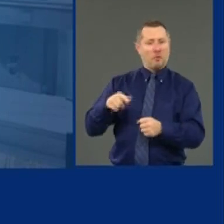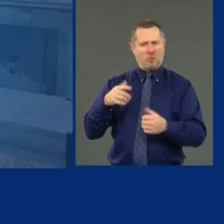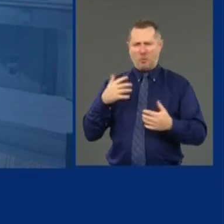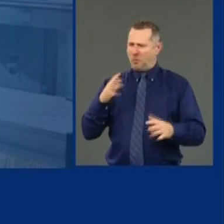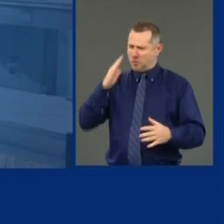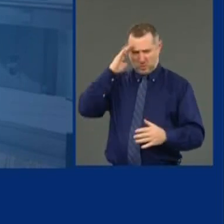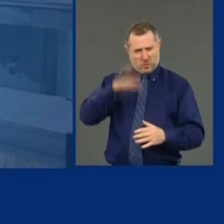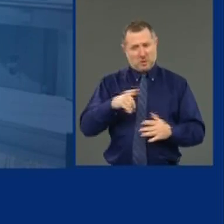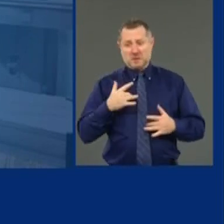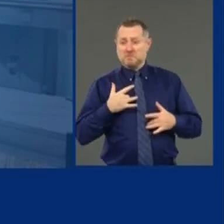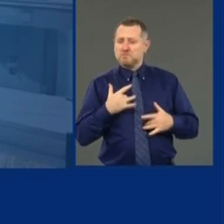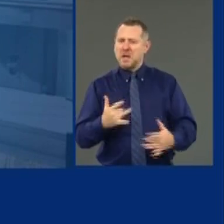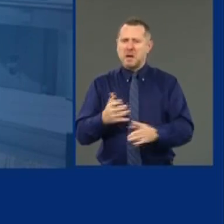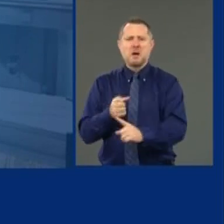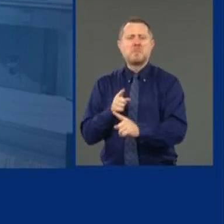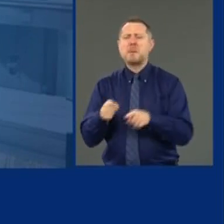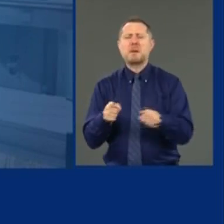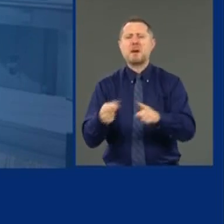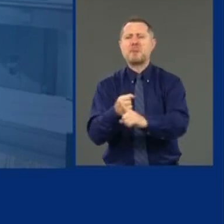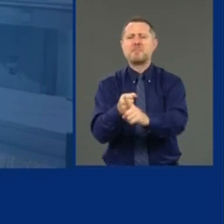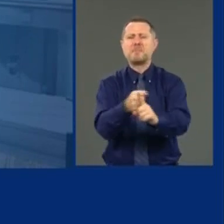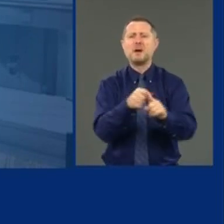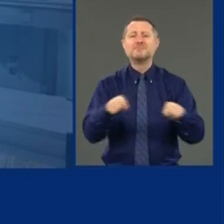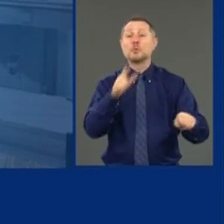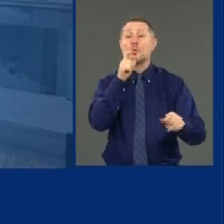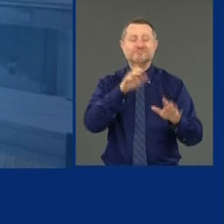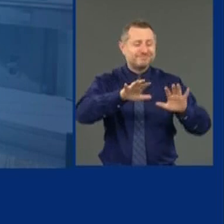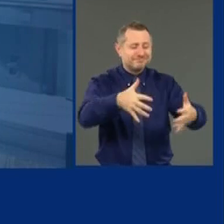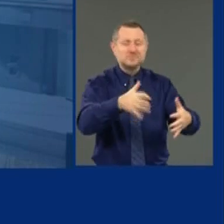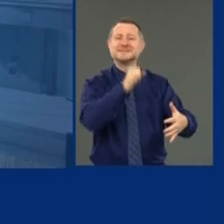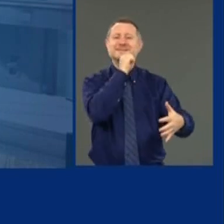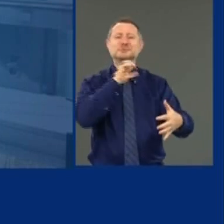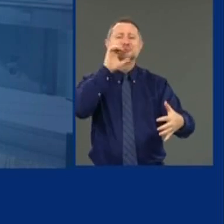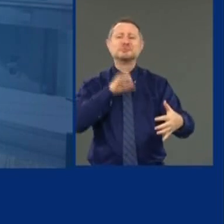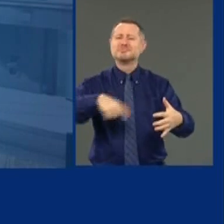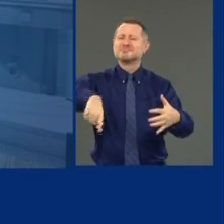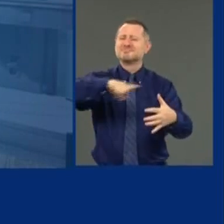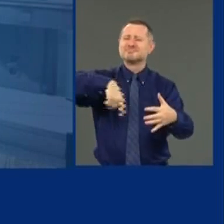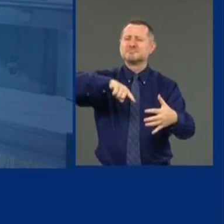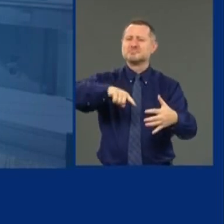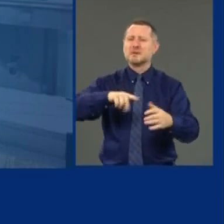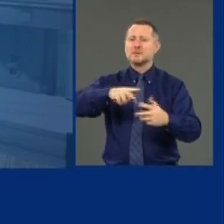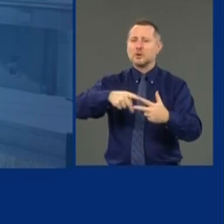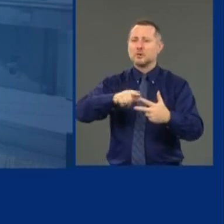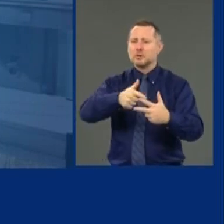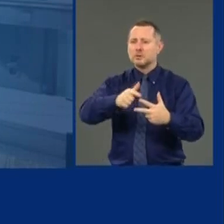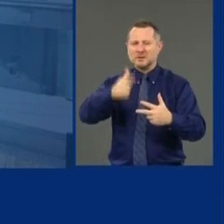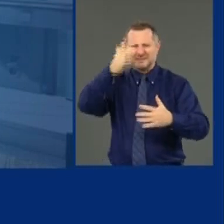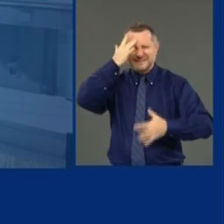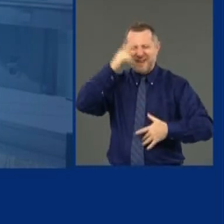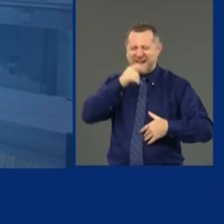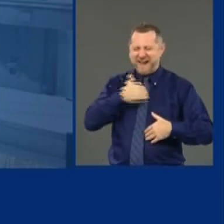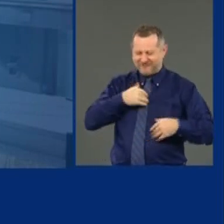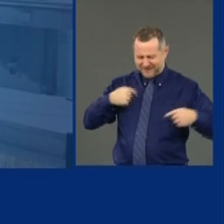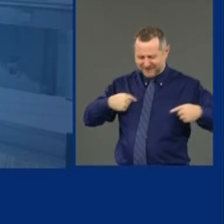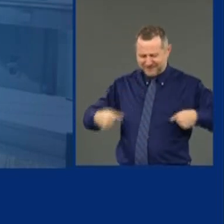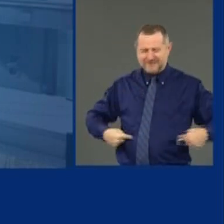THIS IS A LARGE STATE AND THE COVID VIRUS TENDS TO ATTACK SENIORS AND THOSE WHO HAVE